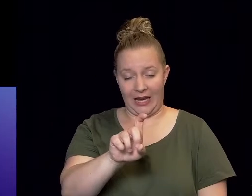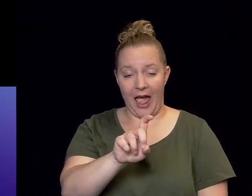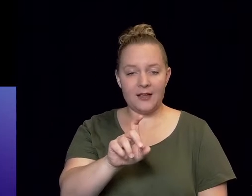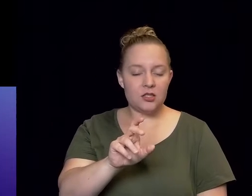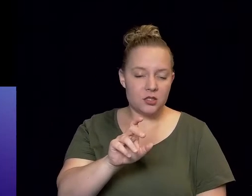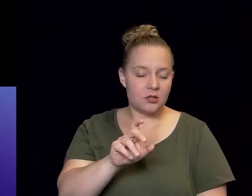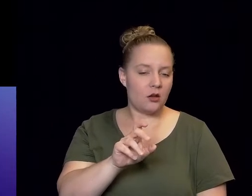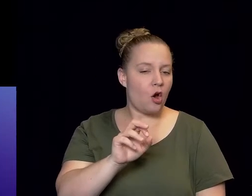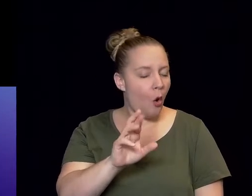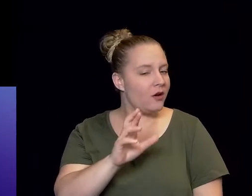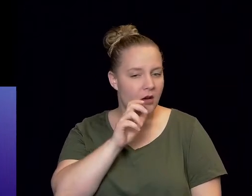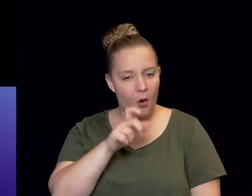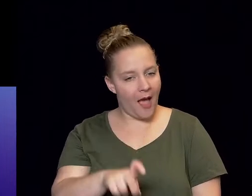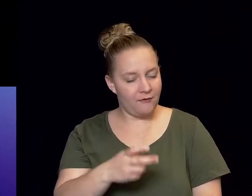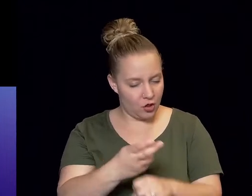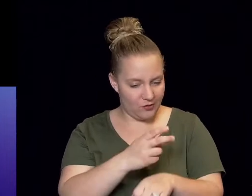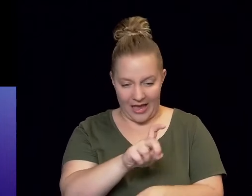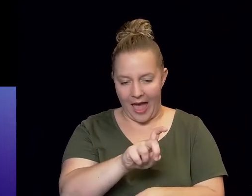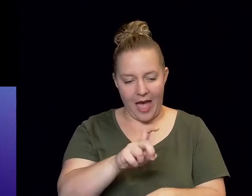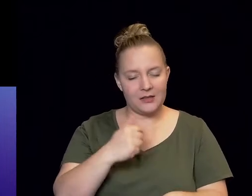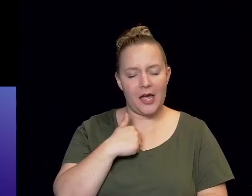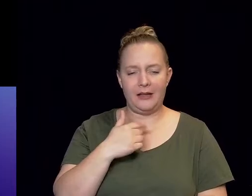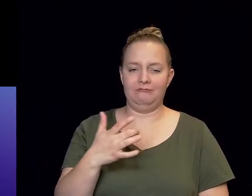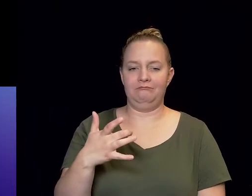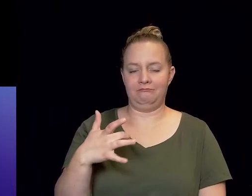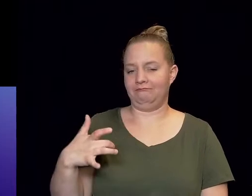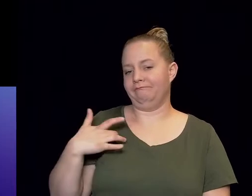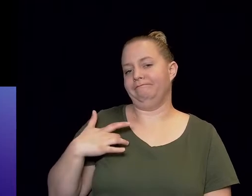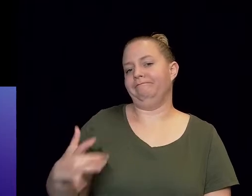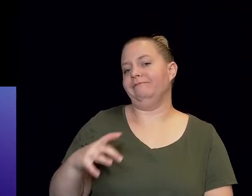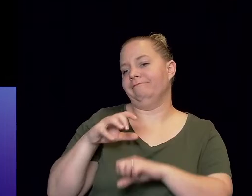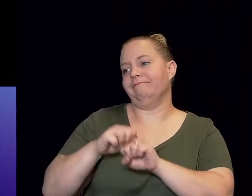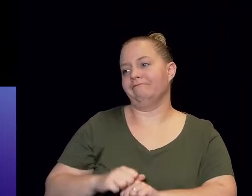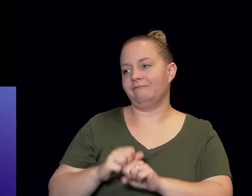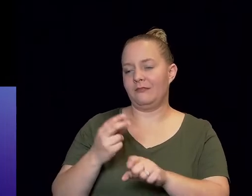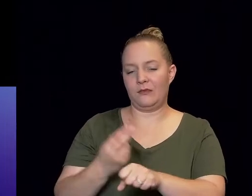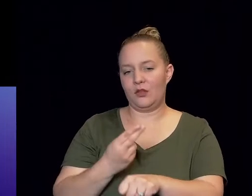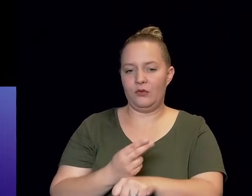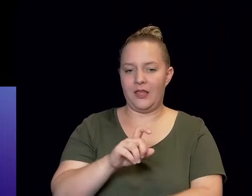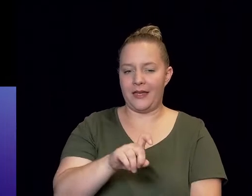you don't necessarily have to use x, I always just kind of that's by habit I use x. So, let's just use